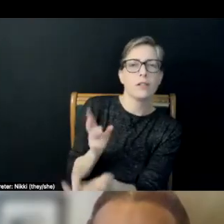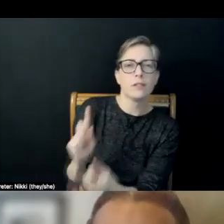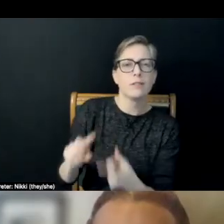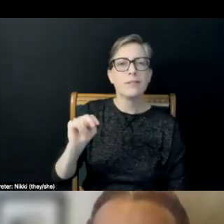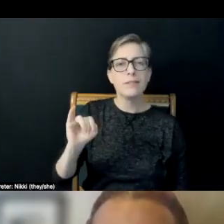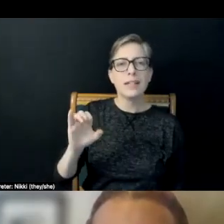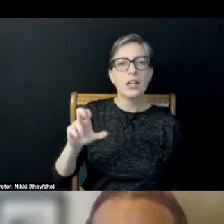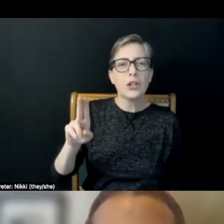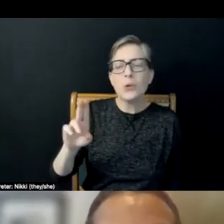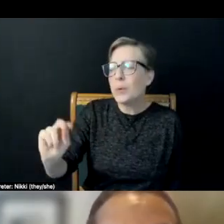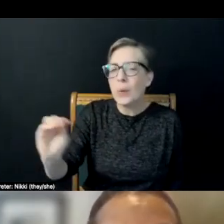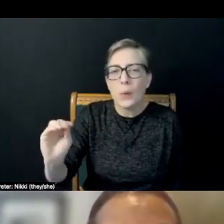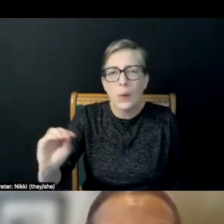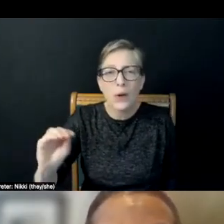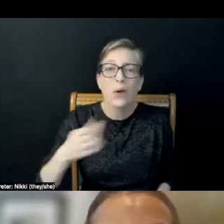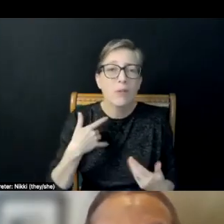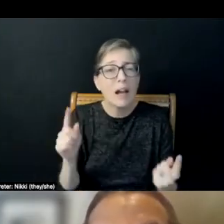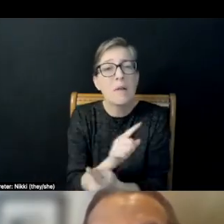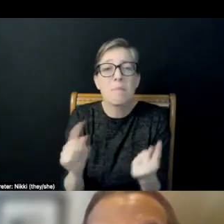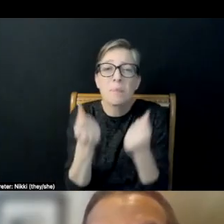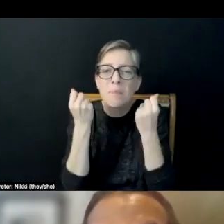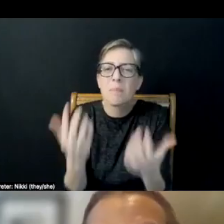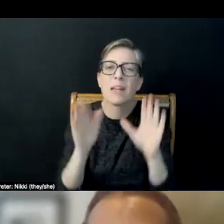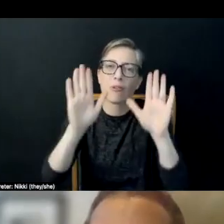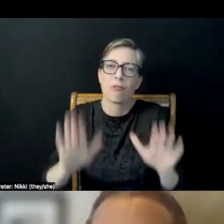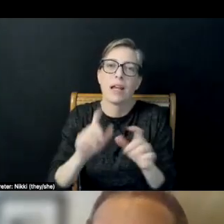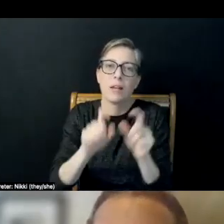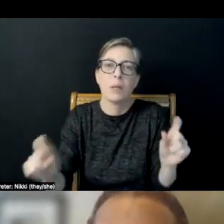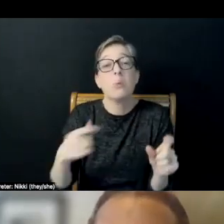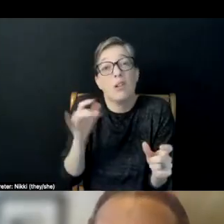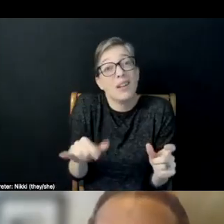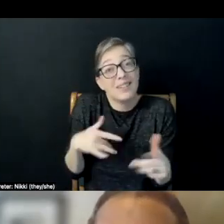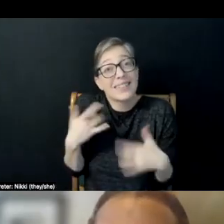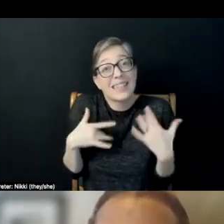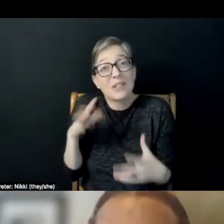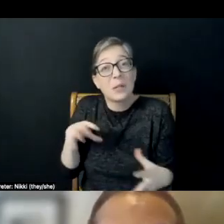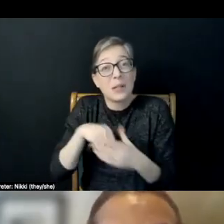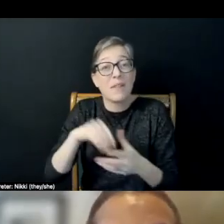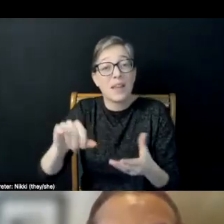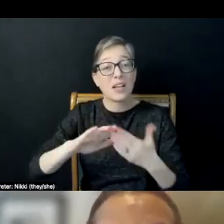It was exciting to be a part of that community and to be able to support people and say.